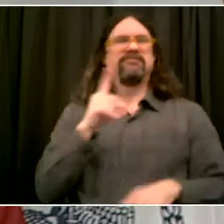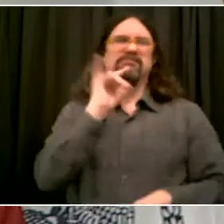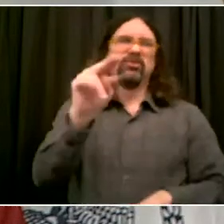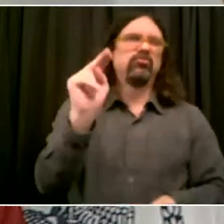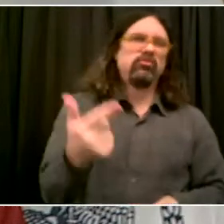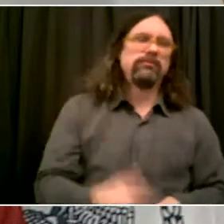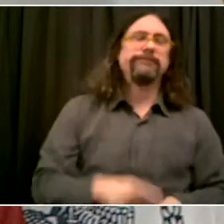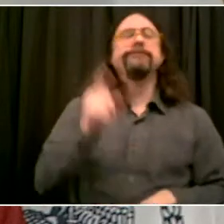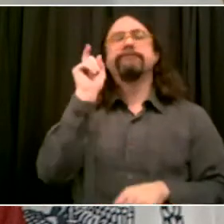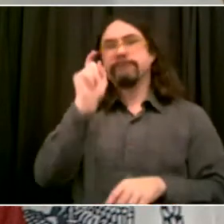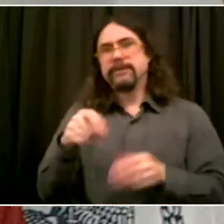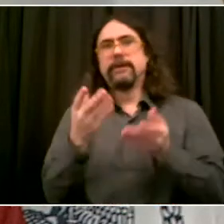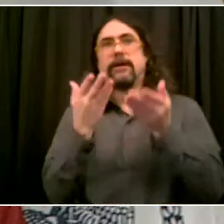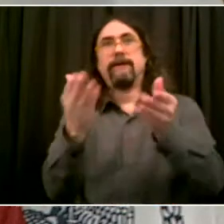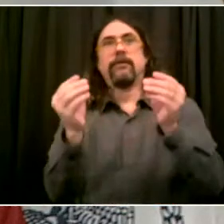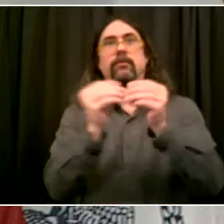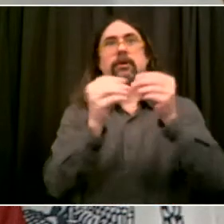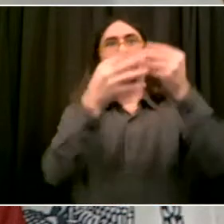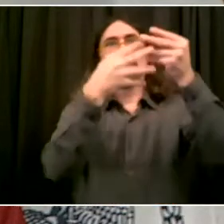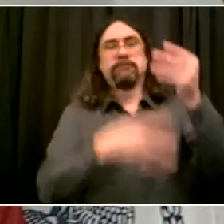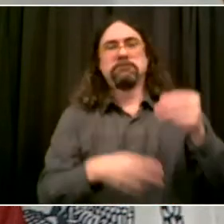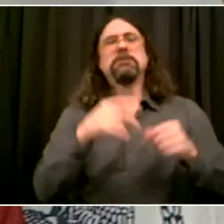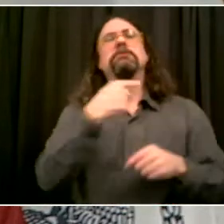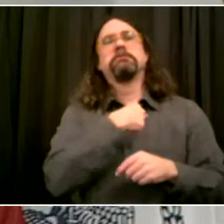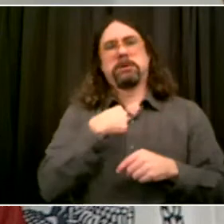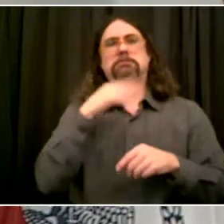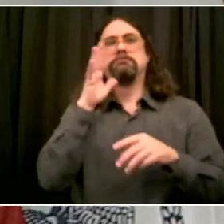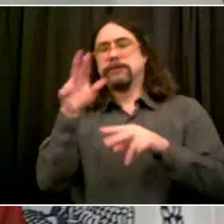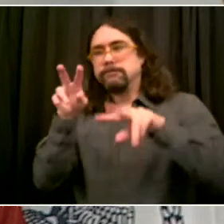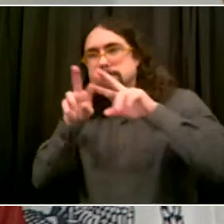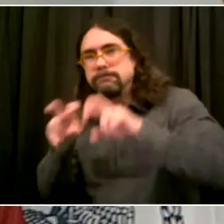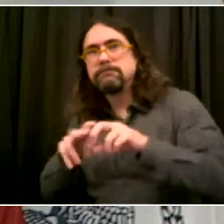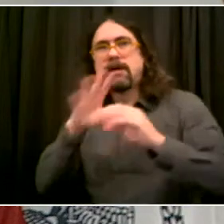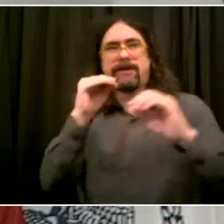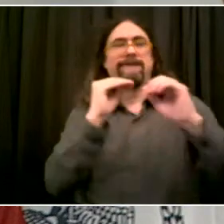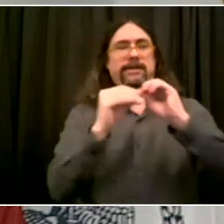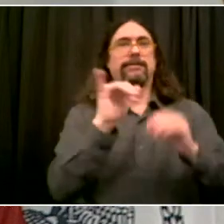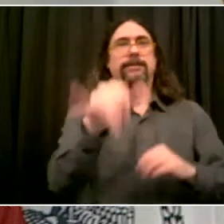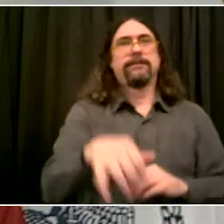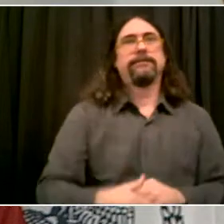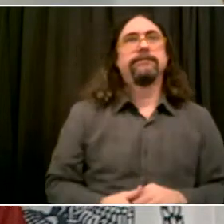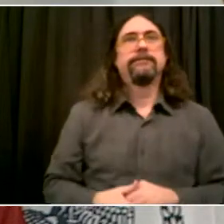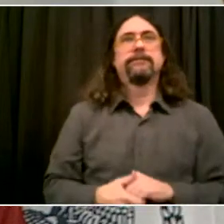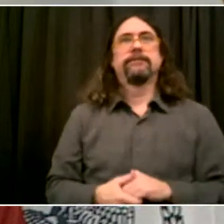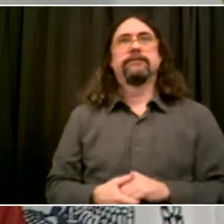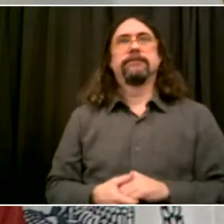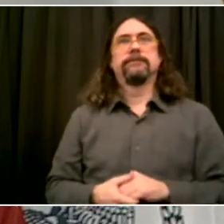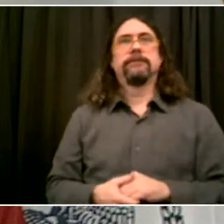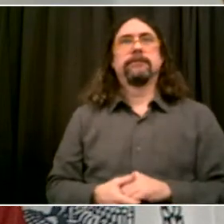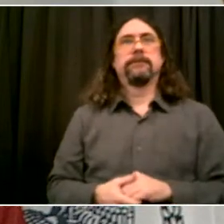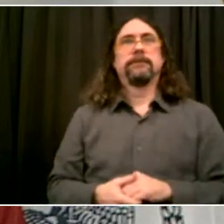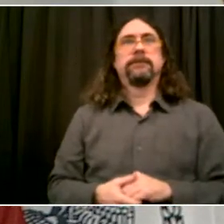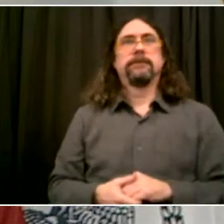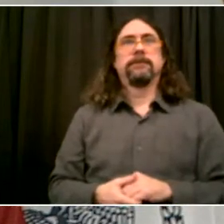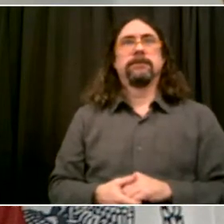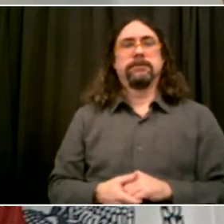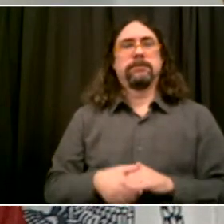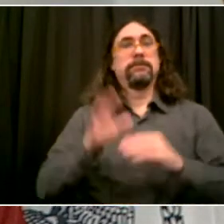LANGUAGES OTHER THAN JUJUSTST ENGLISH AND SPANISH IF WE REALLY WANT TO MAXIMIZE ACCESS SSO WE E WILL L GET